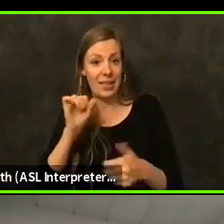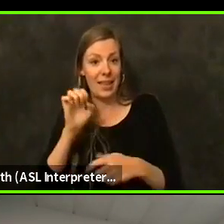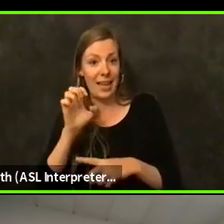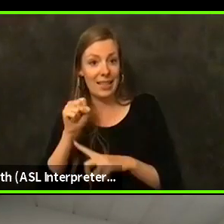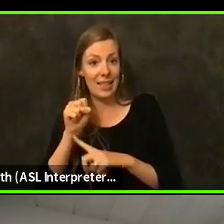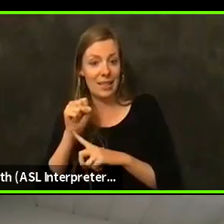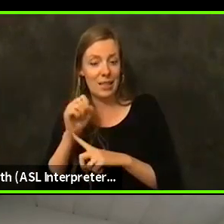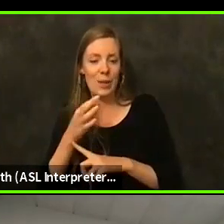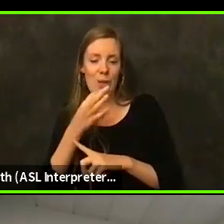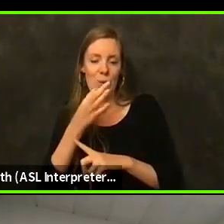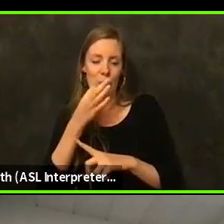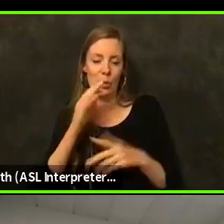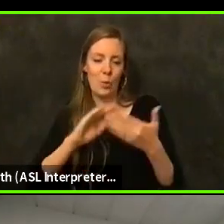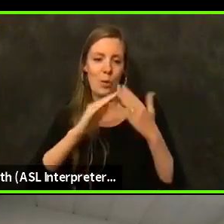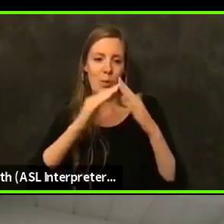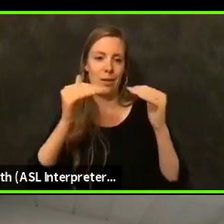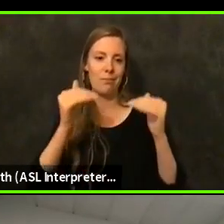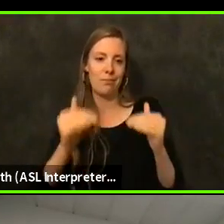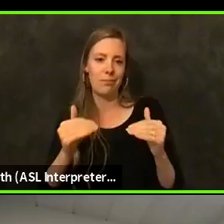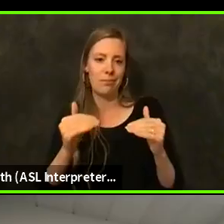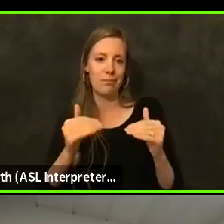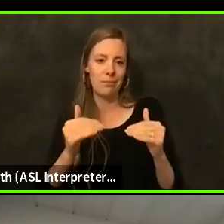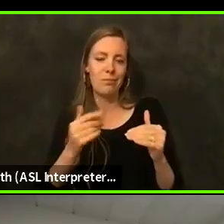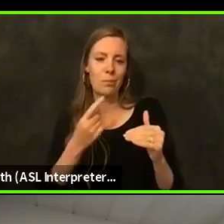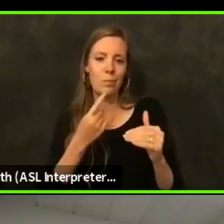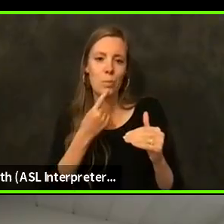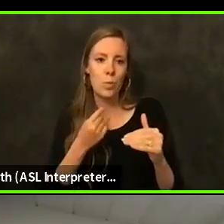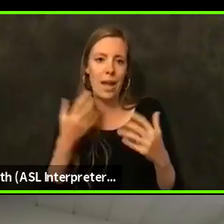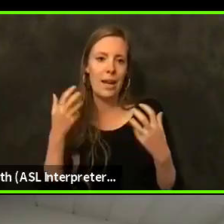going to get to being able to recover from all this.